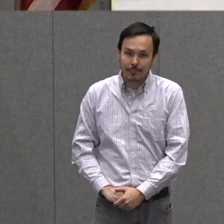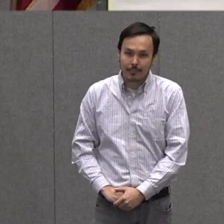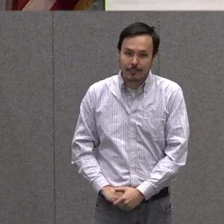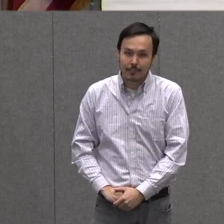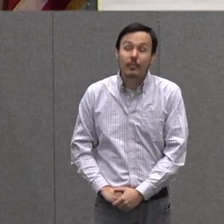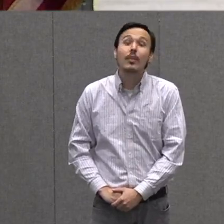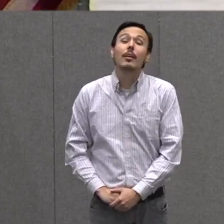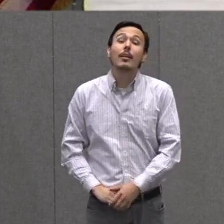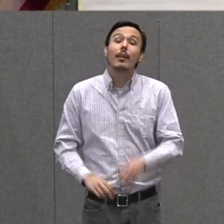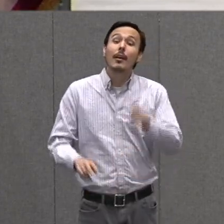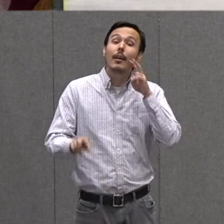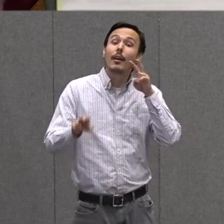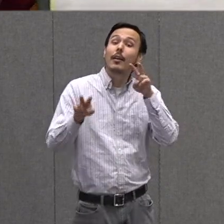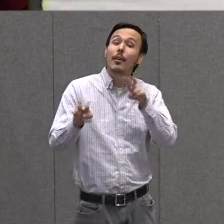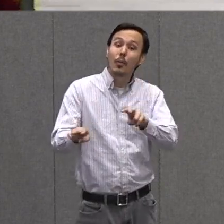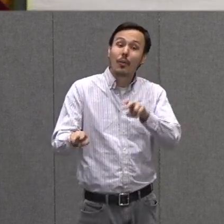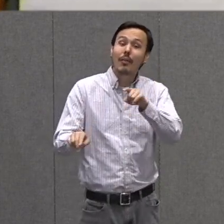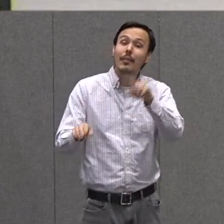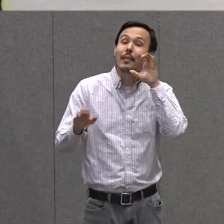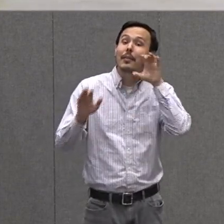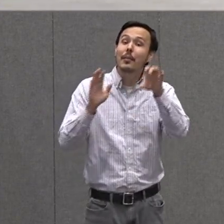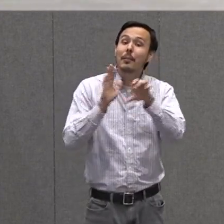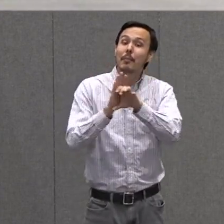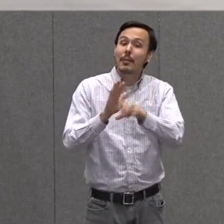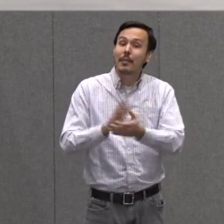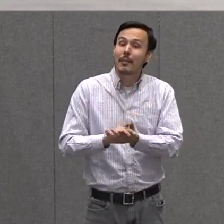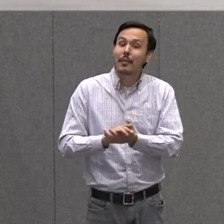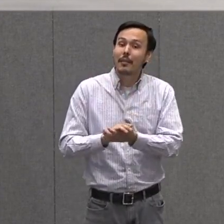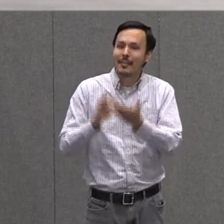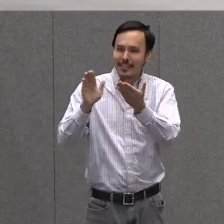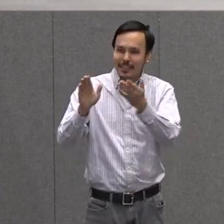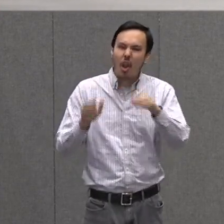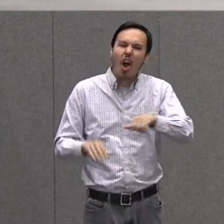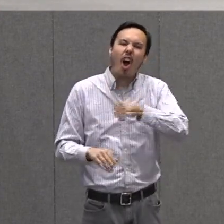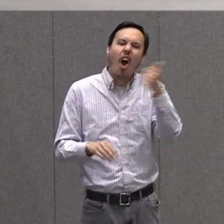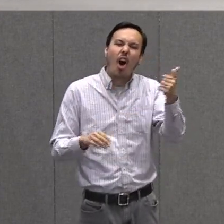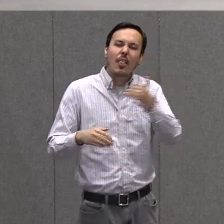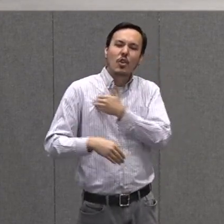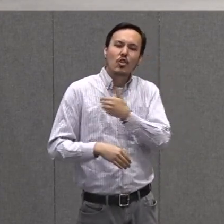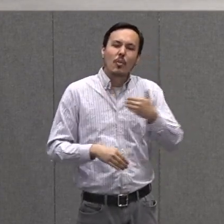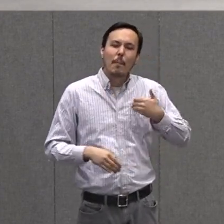Take a close look at this picture. This is another community member at work.